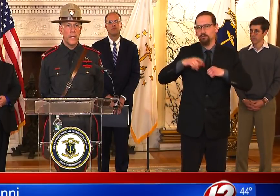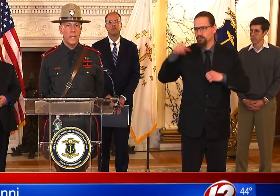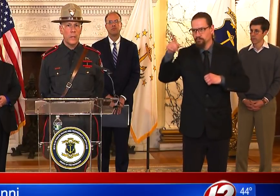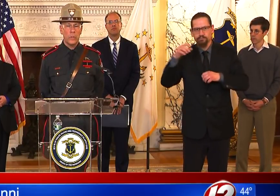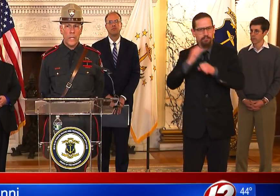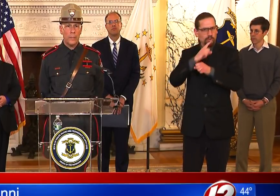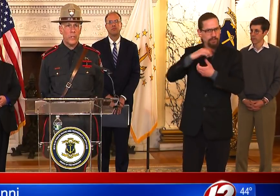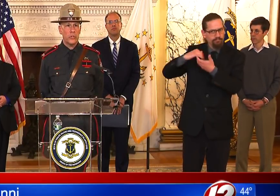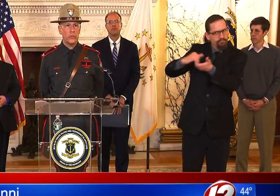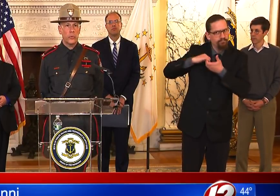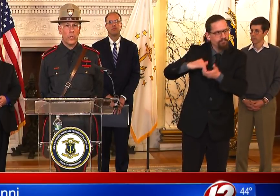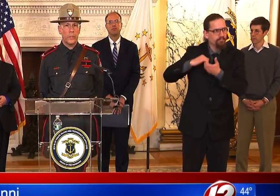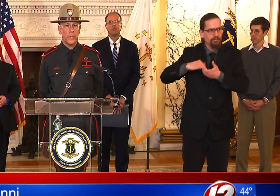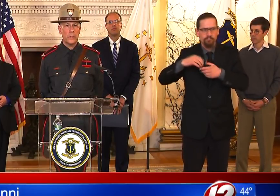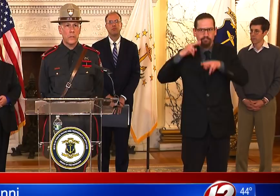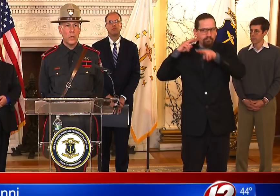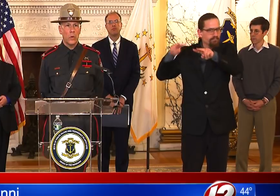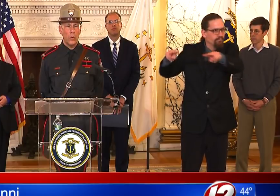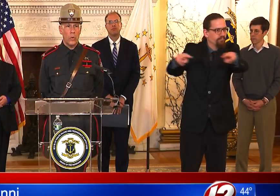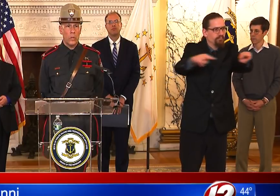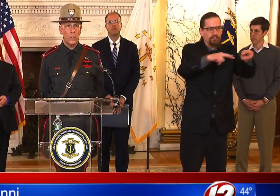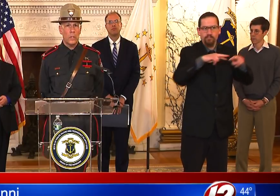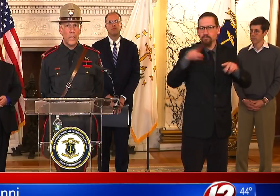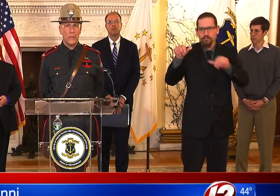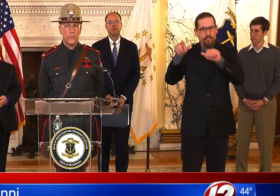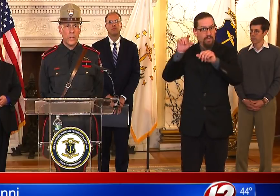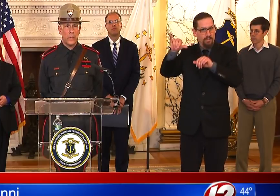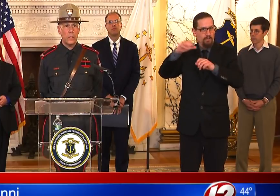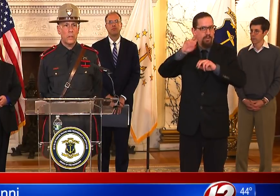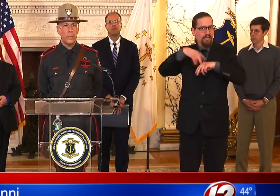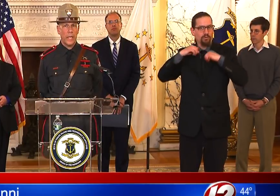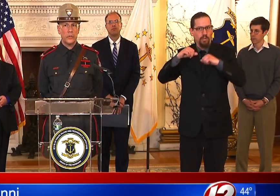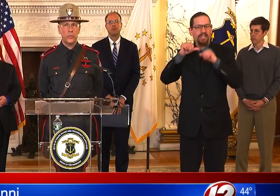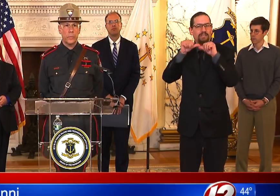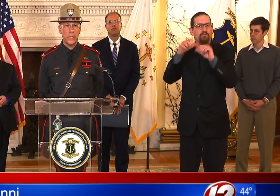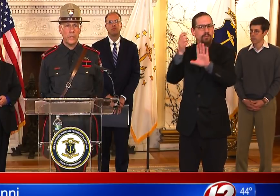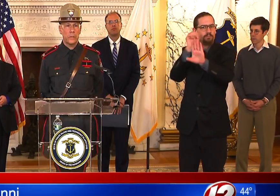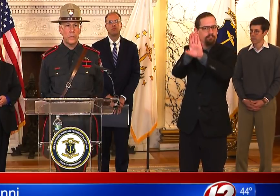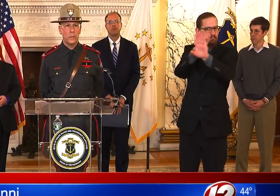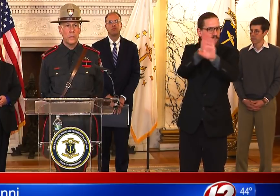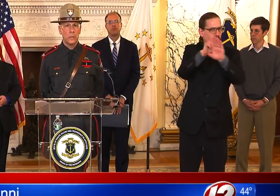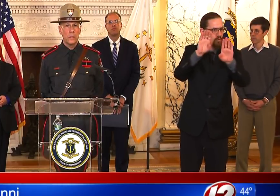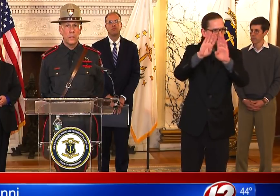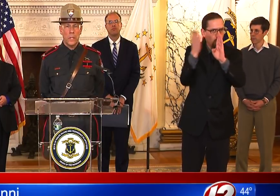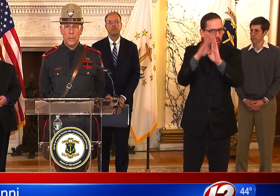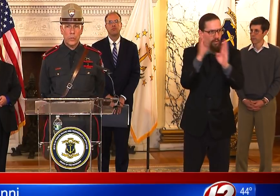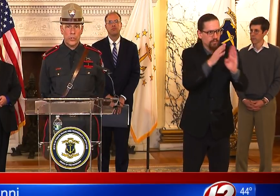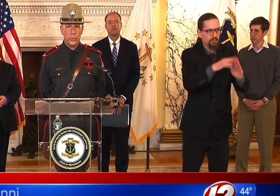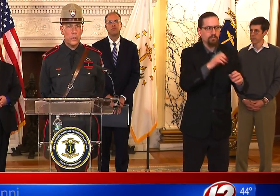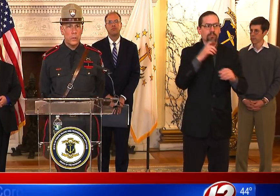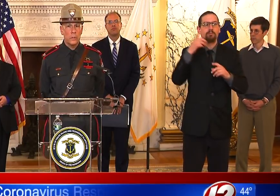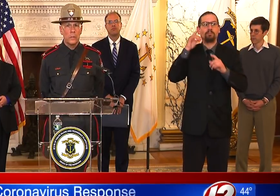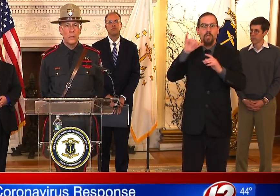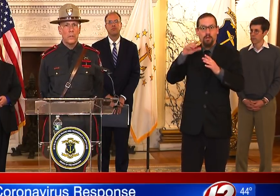DETERMINE WHAT THE BEST ALLOCATION OF RESOURCES AND WHAT COMMUNITIES AND IF THEY WILL CONTINUE GOING DOOR-TO-DOOR. IT WILL NOT JUST BE NEW YORK PLATES.